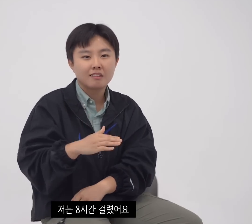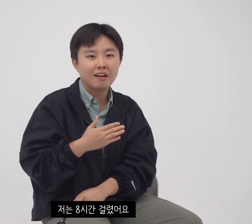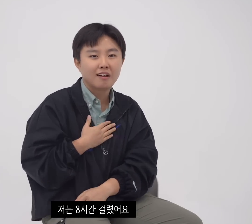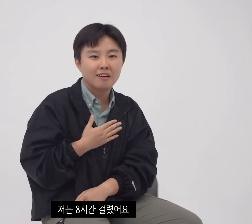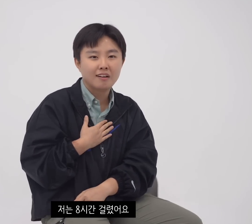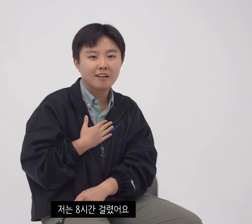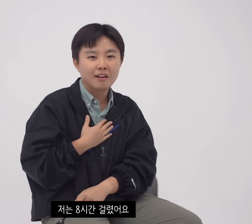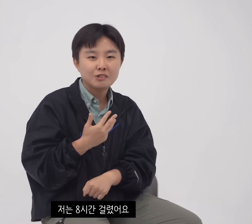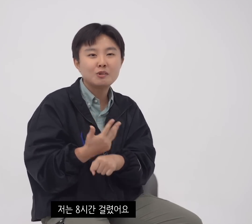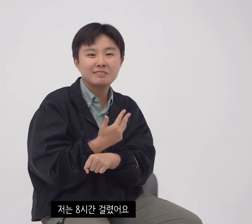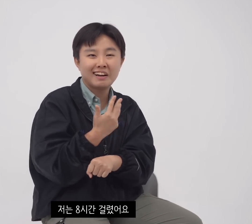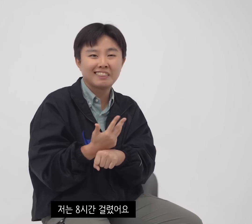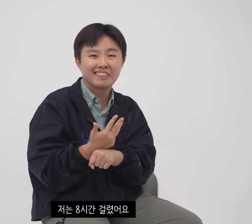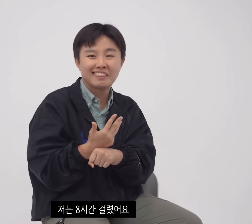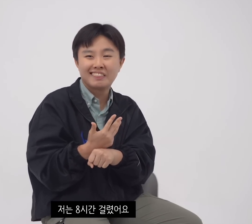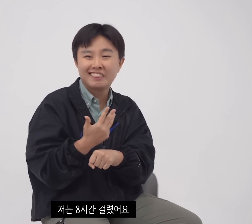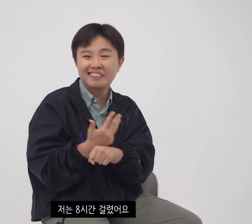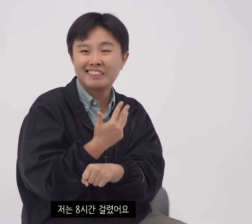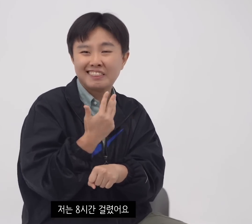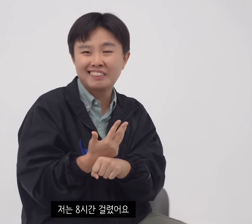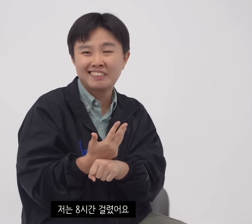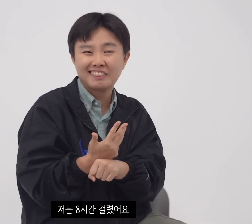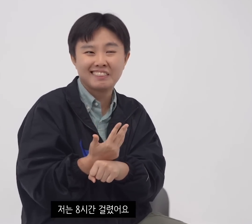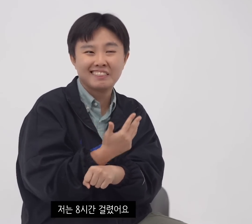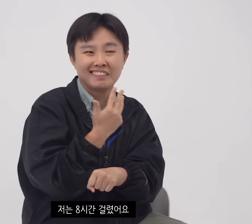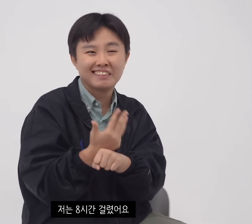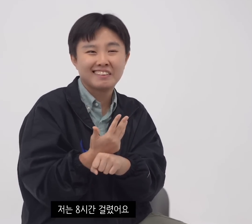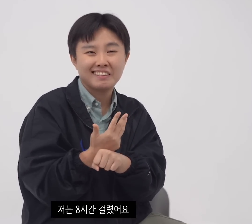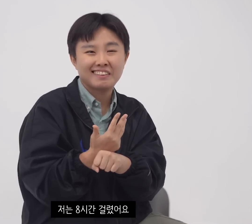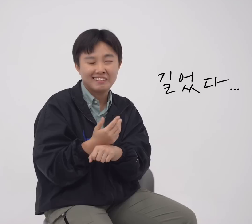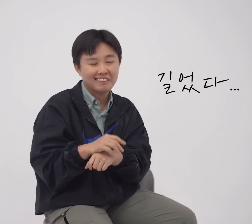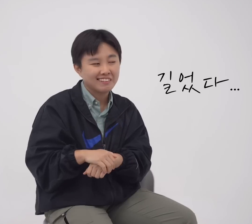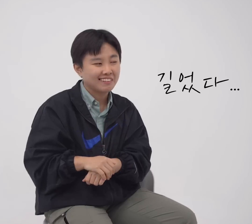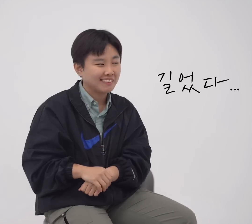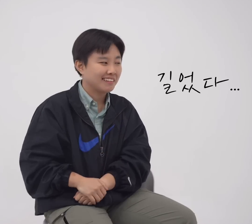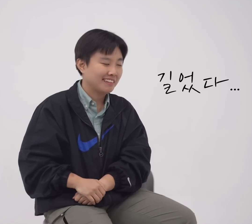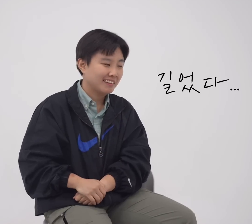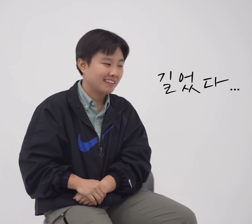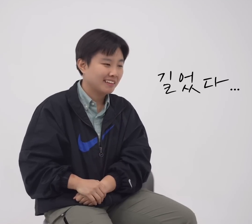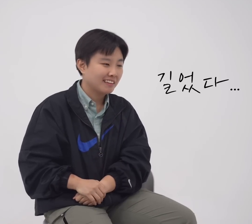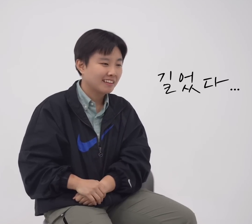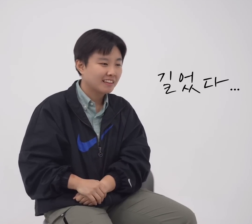to have a normal 3-hour surgery. It was long...